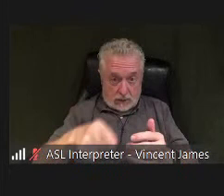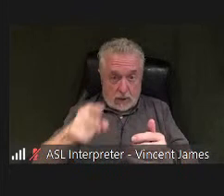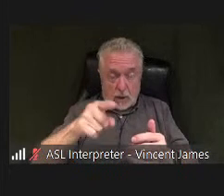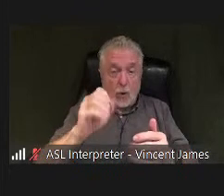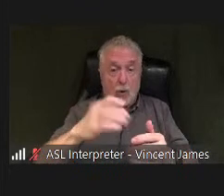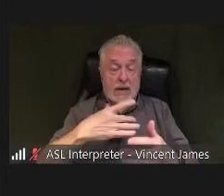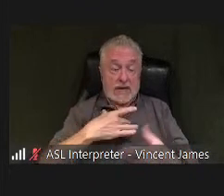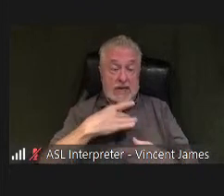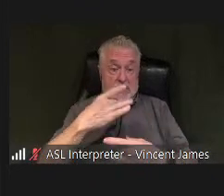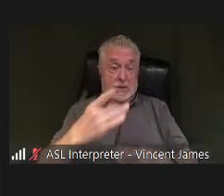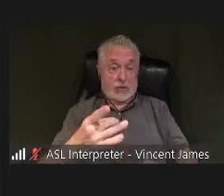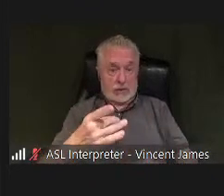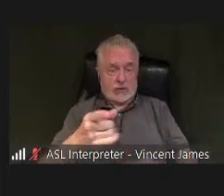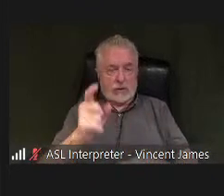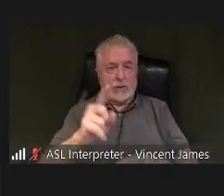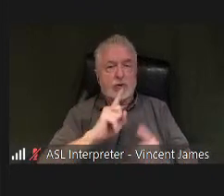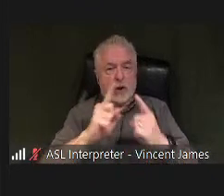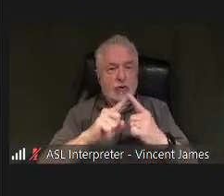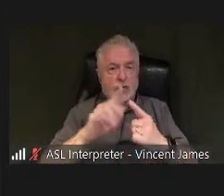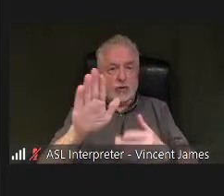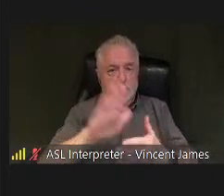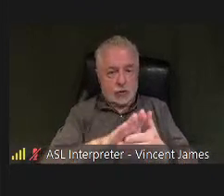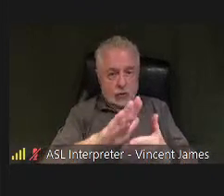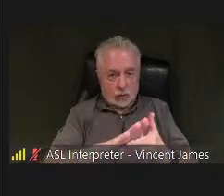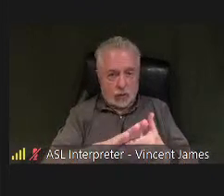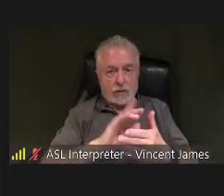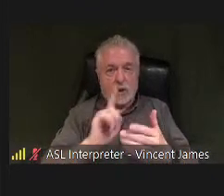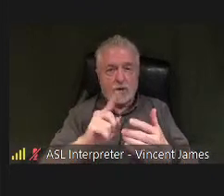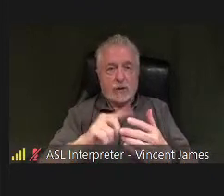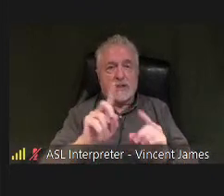interested that you need to talk to your school or talk to your district to see